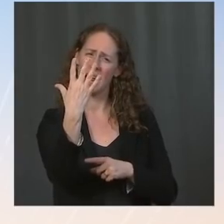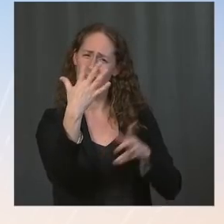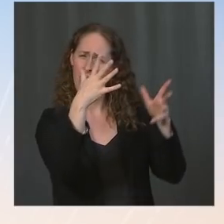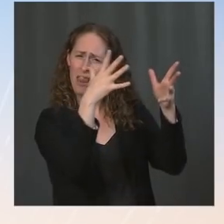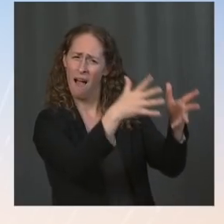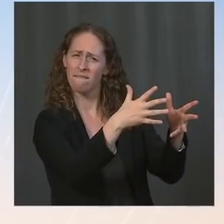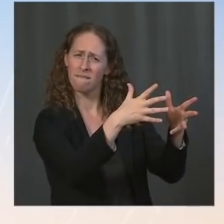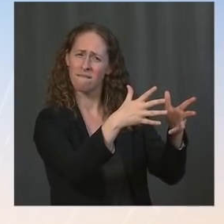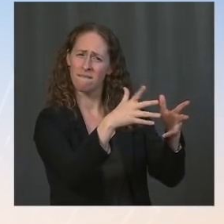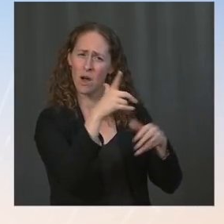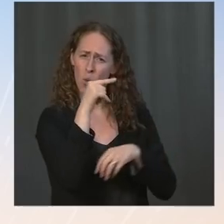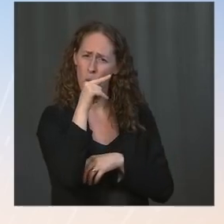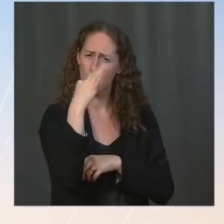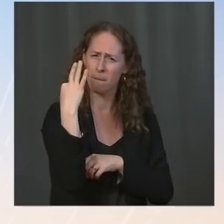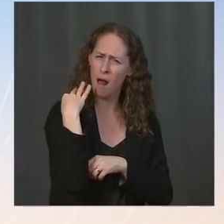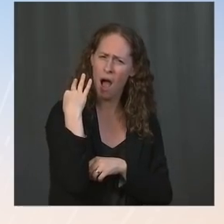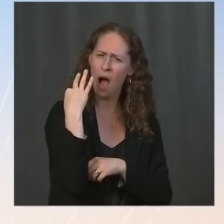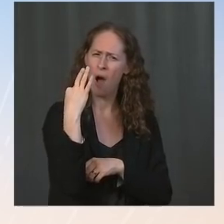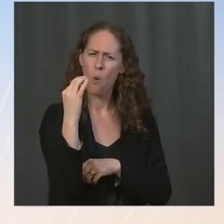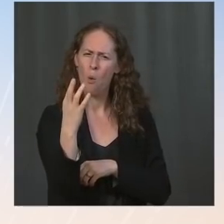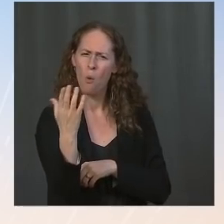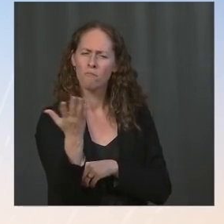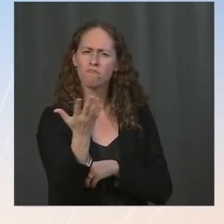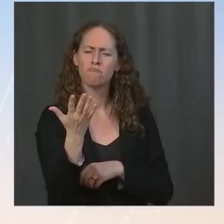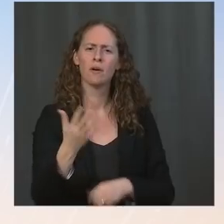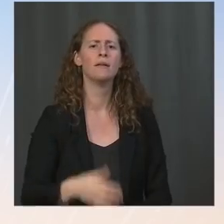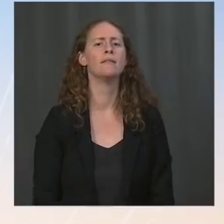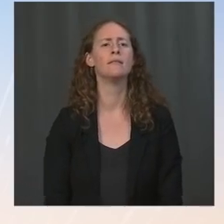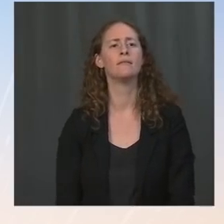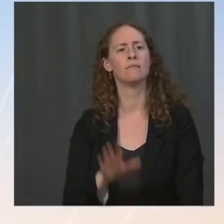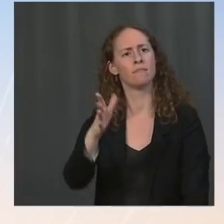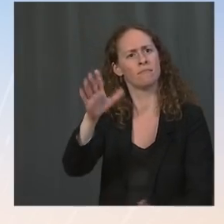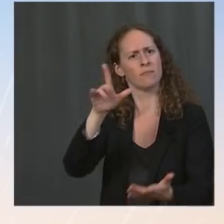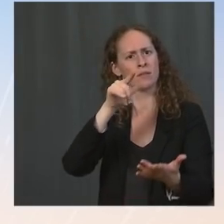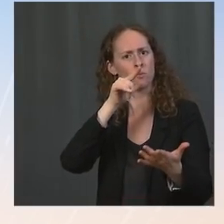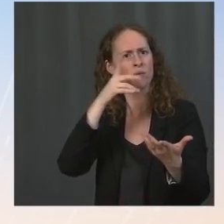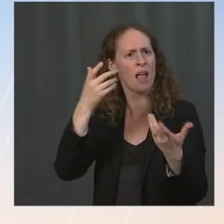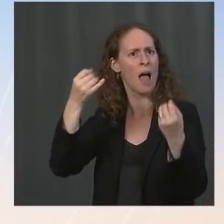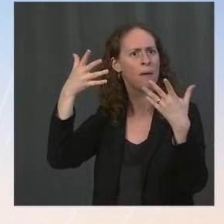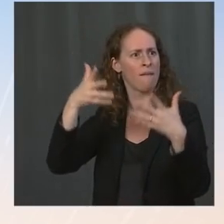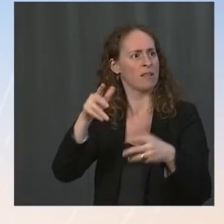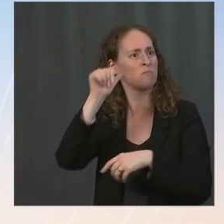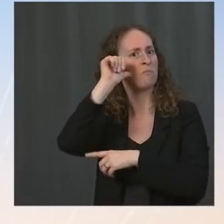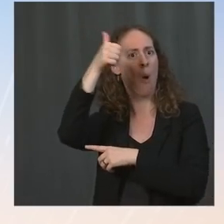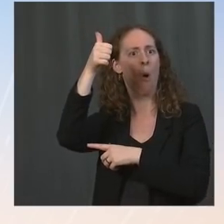The Press: Yes, how many may be left behind after the deadline. Ms. Psaki: Well, I would say, first, Yamiche, that -- I just wanted to make sure I understood your question --